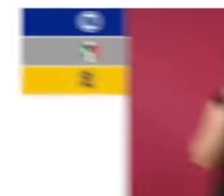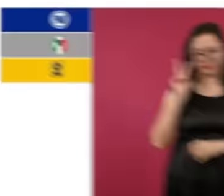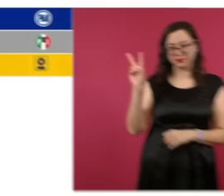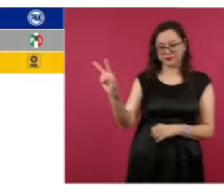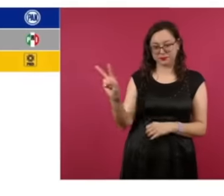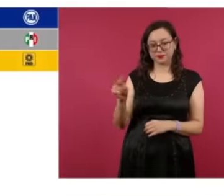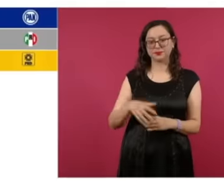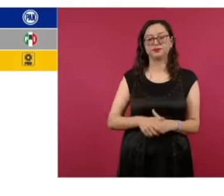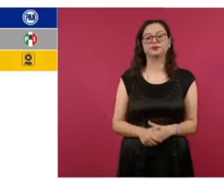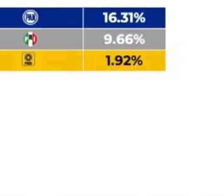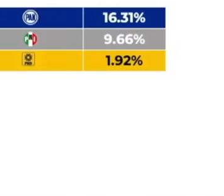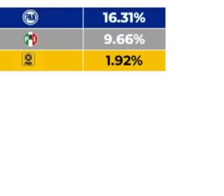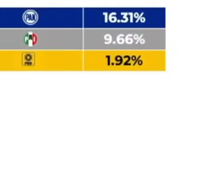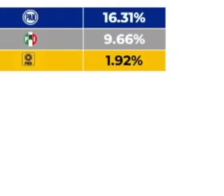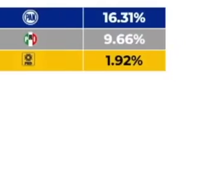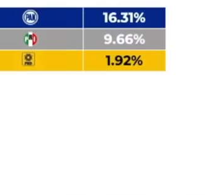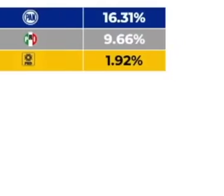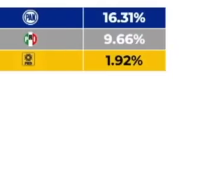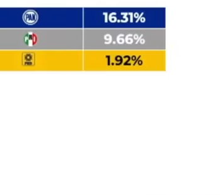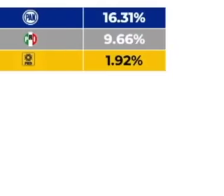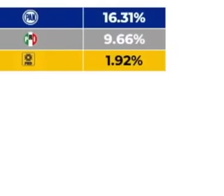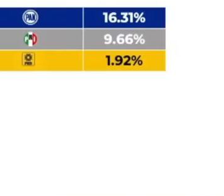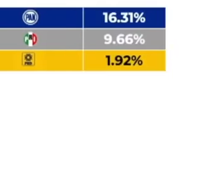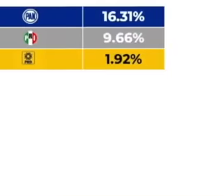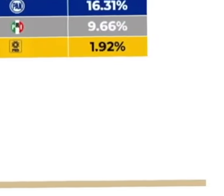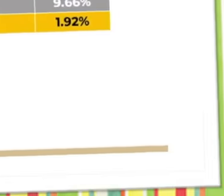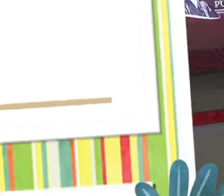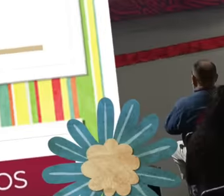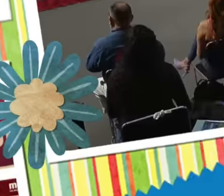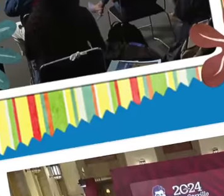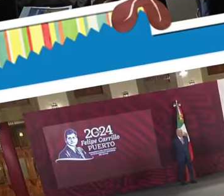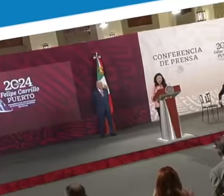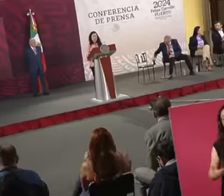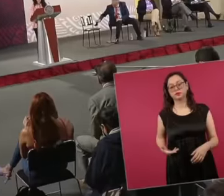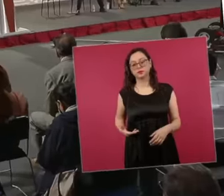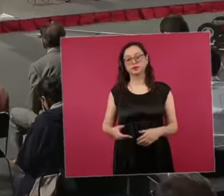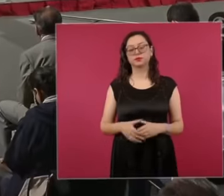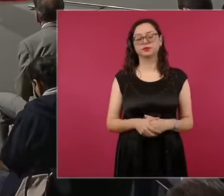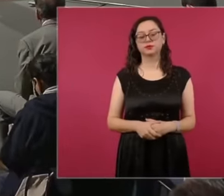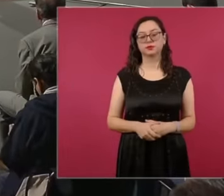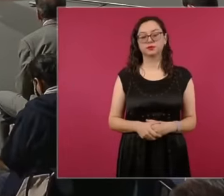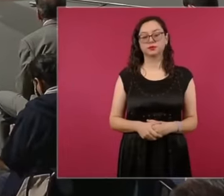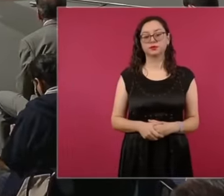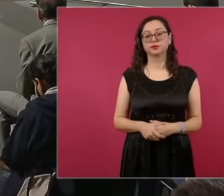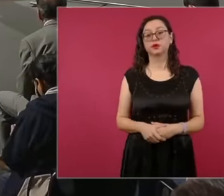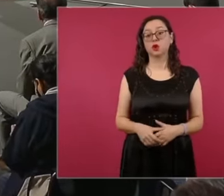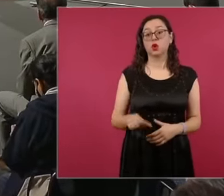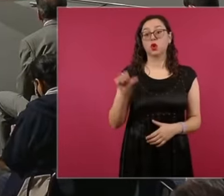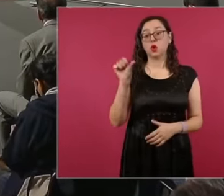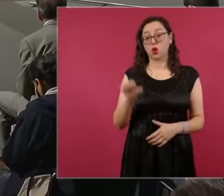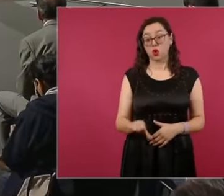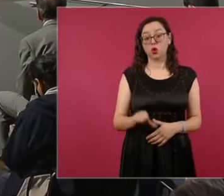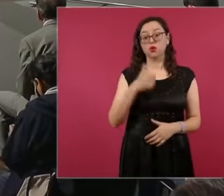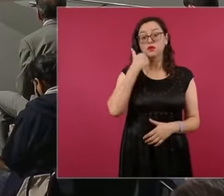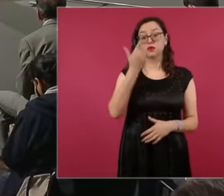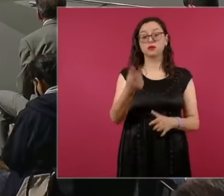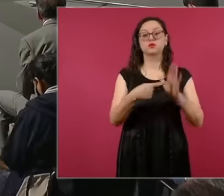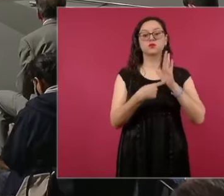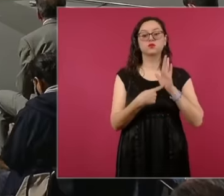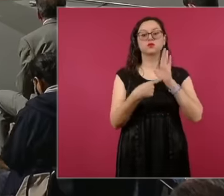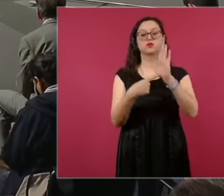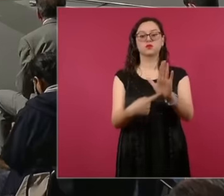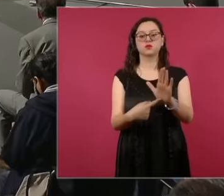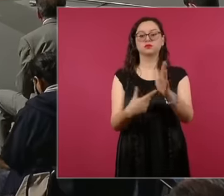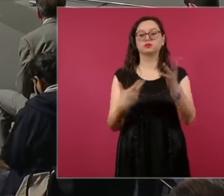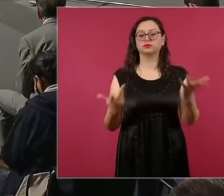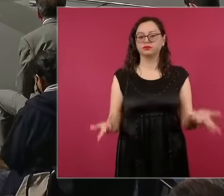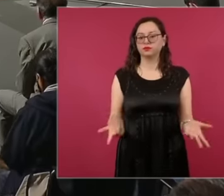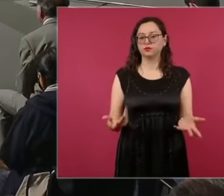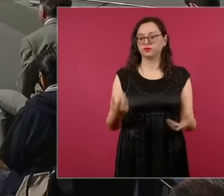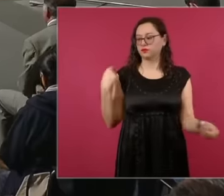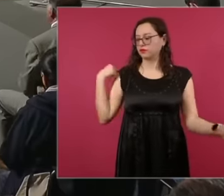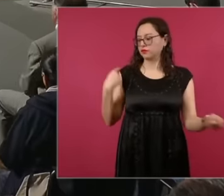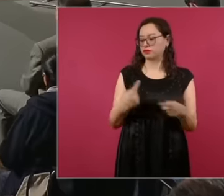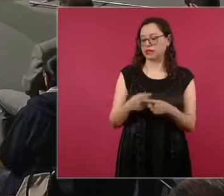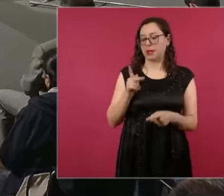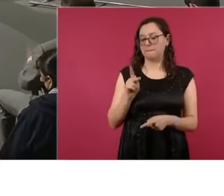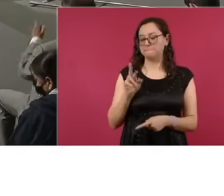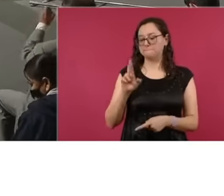final results, the idea of today is to be able to present to you How the preps closed the